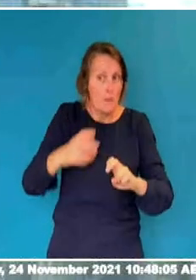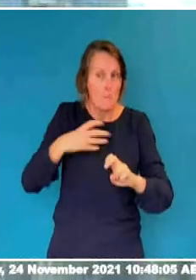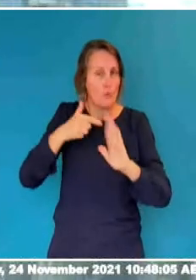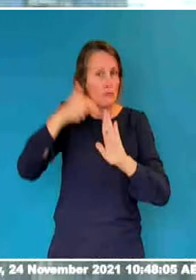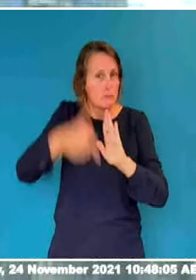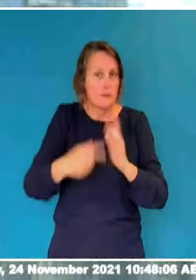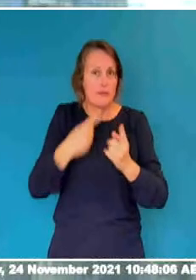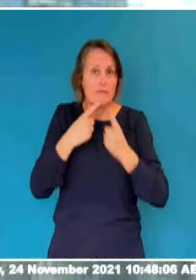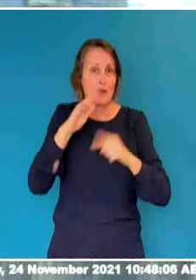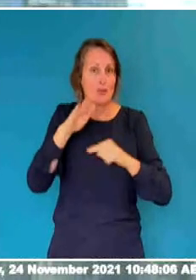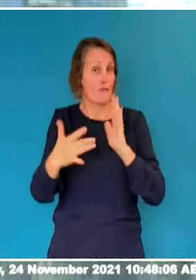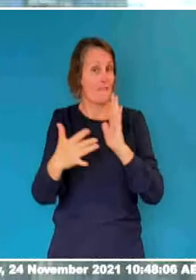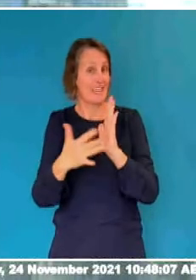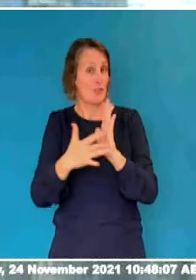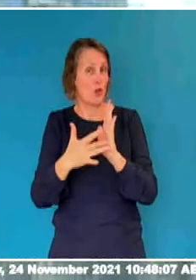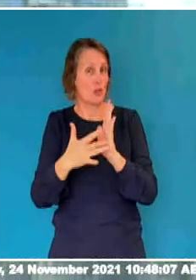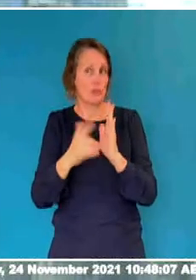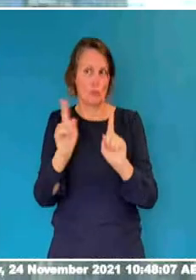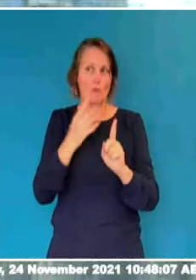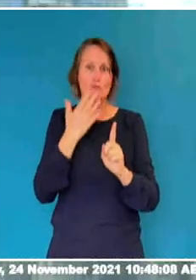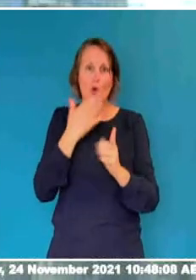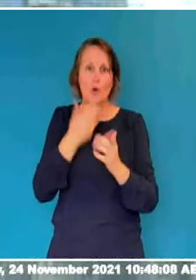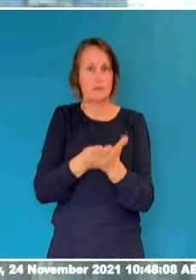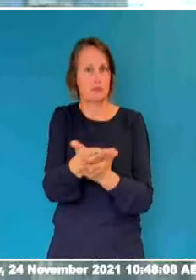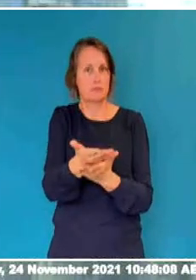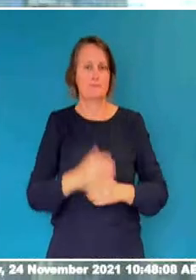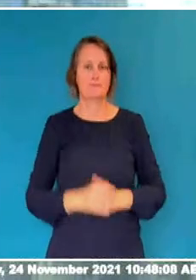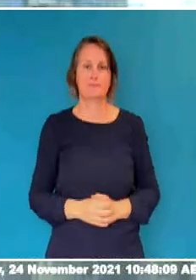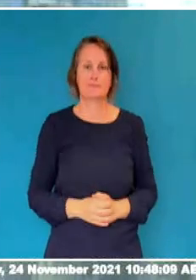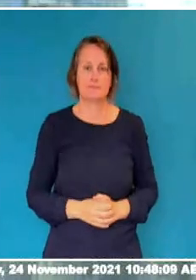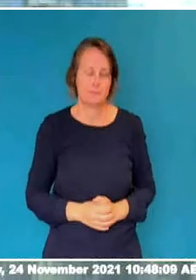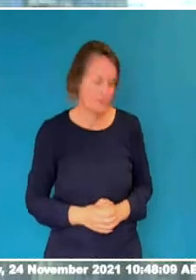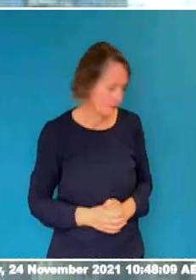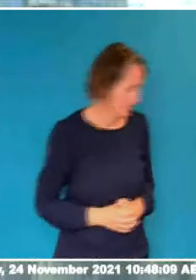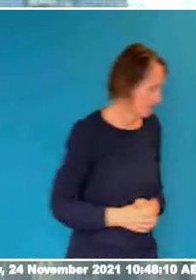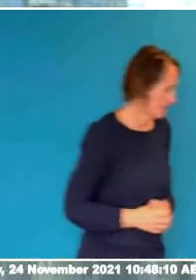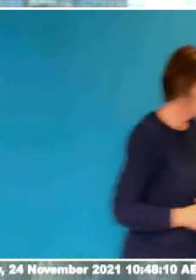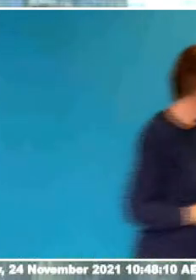Just to clarify, I thought you said in an answer a moment ago there were 30